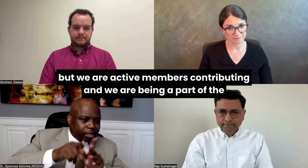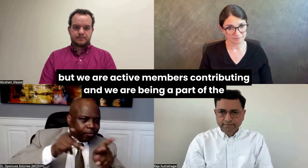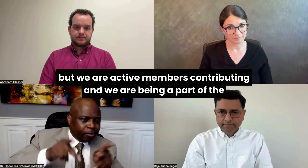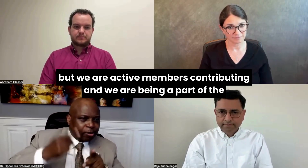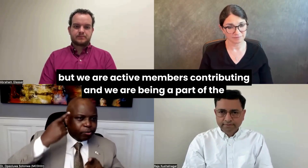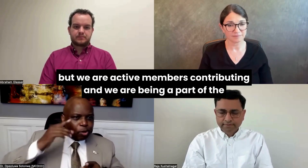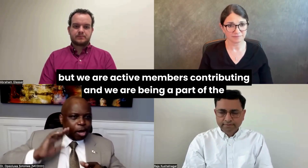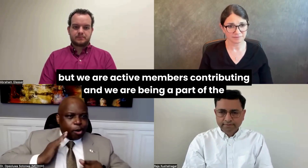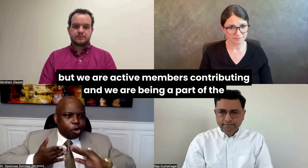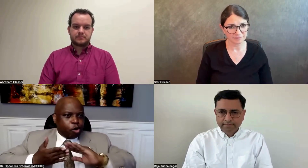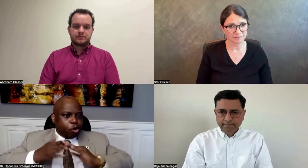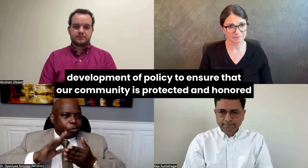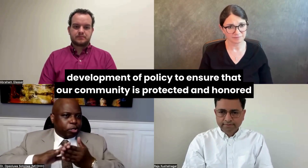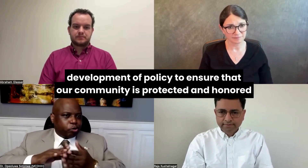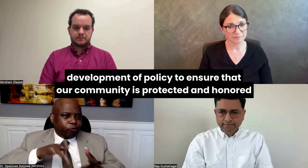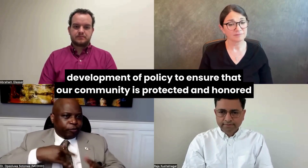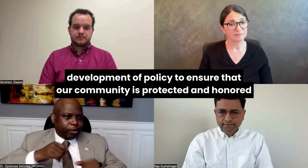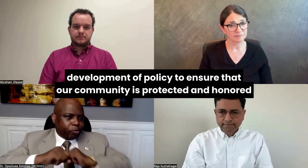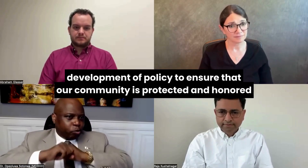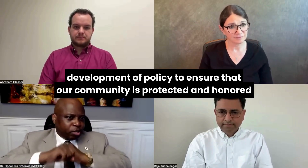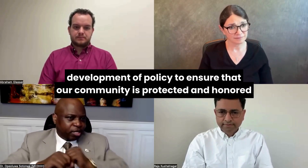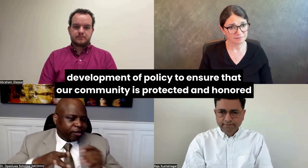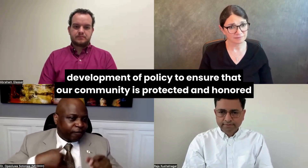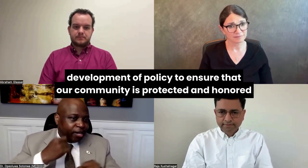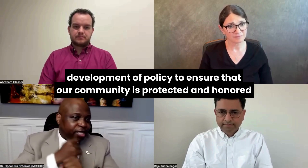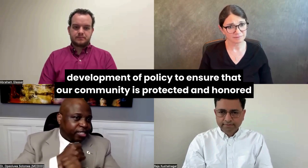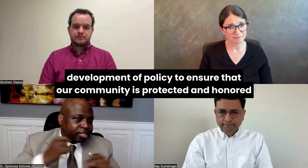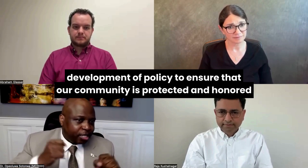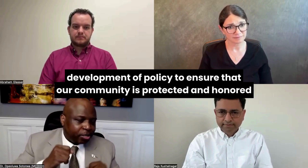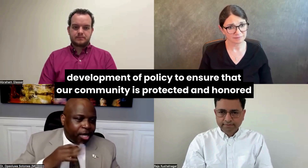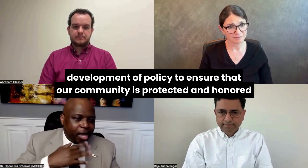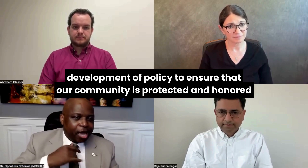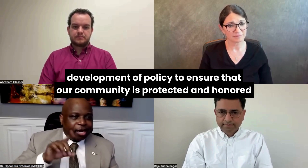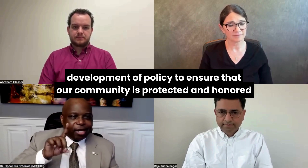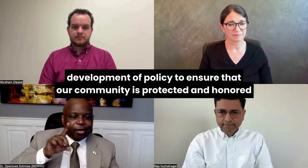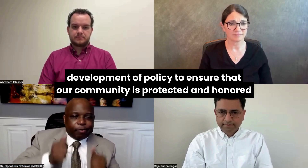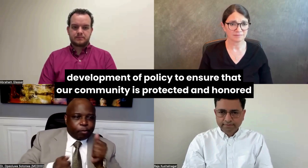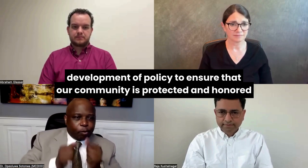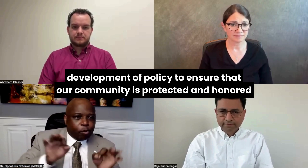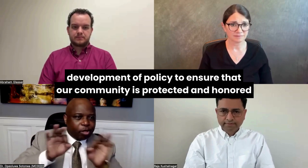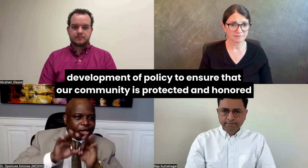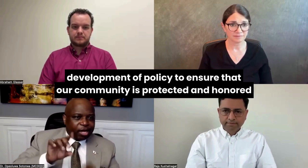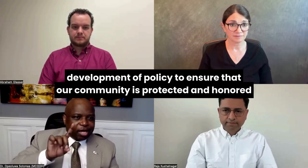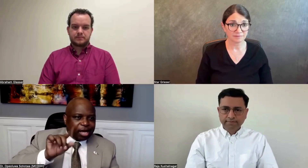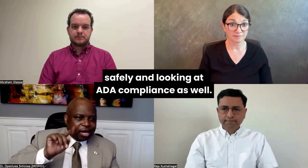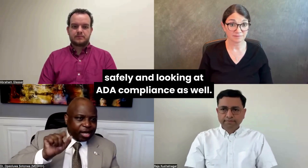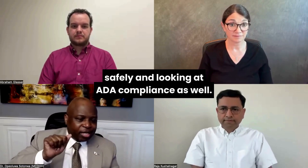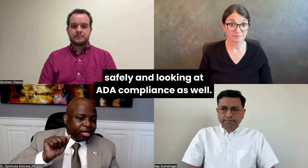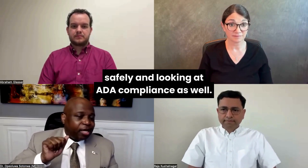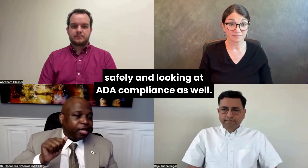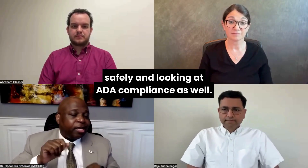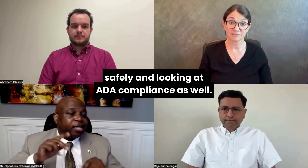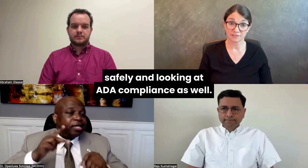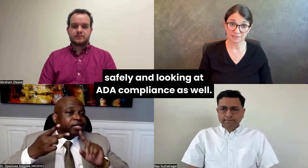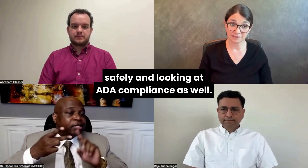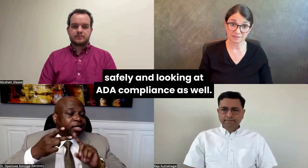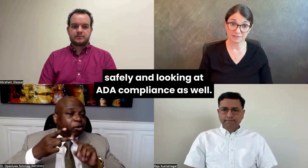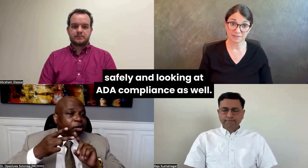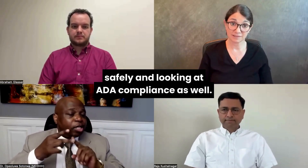development of policy to ensure that our community is protected and honored safely and looking at ADA compliance as well.